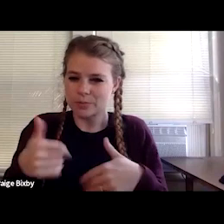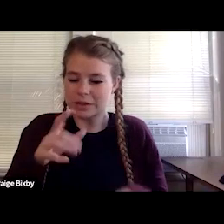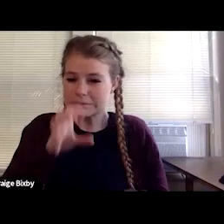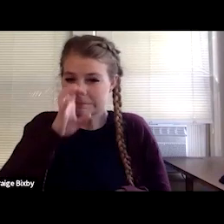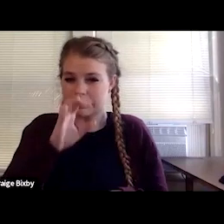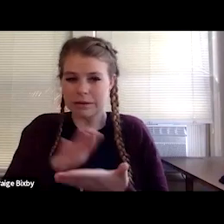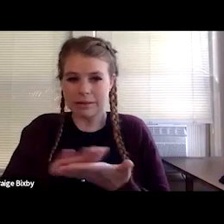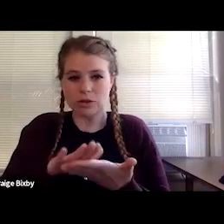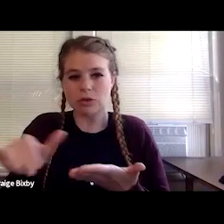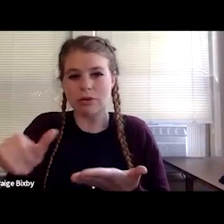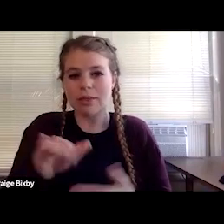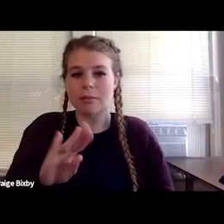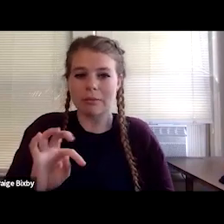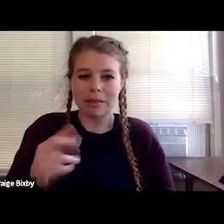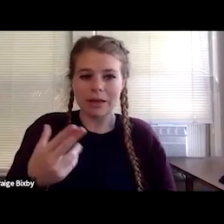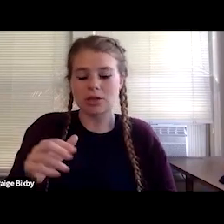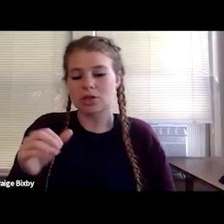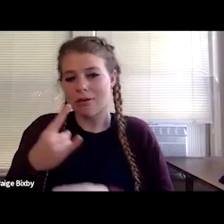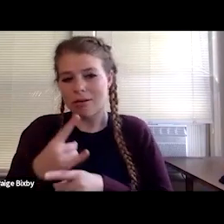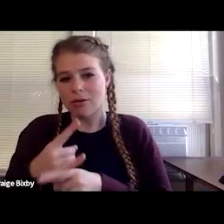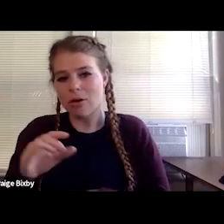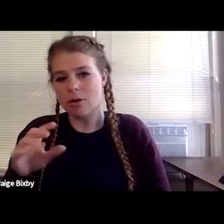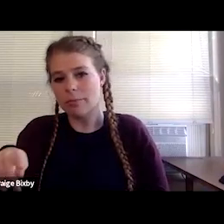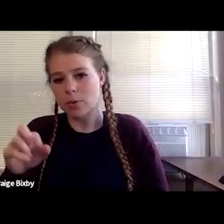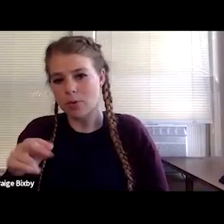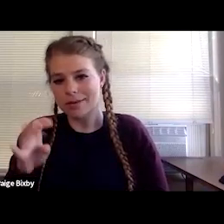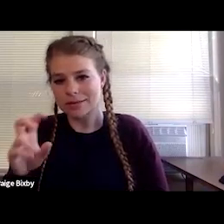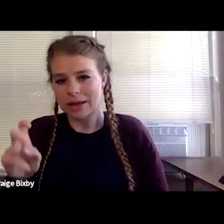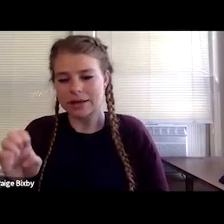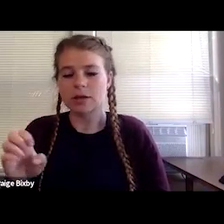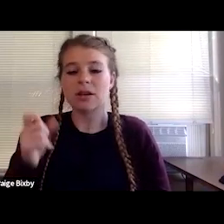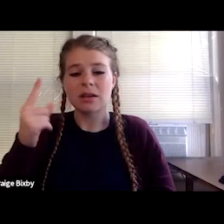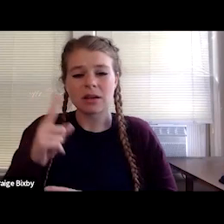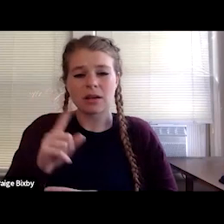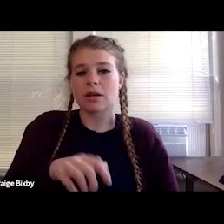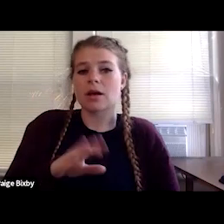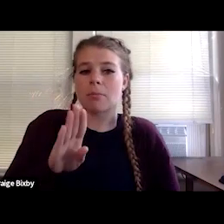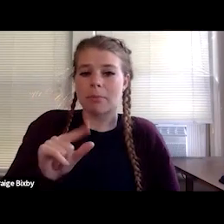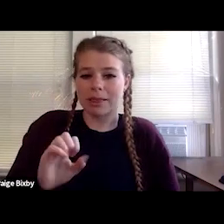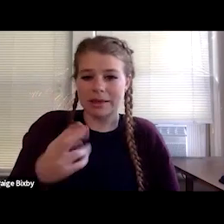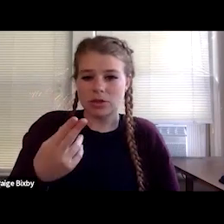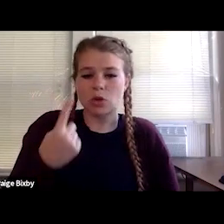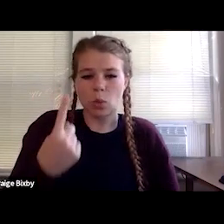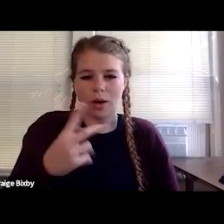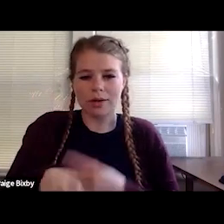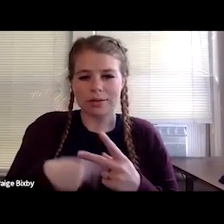The only caveat with the bleach is there is a really, you know, like a titrated form of bleach called Dakin's solution,